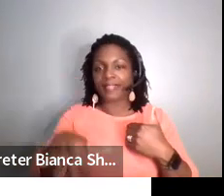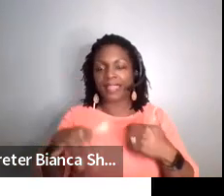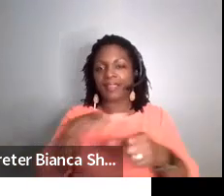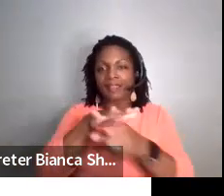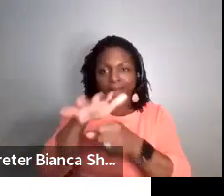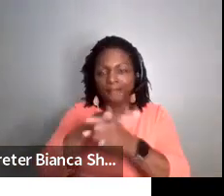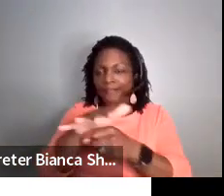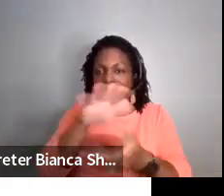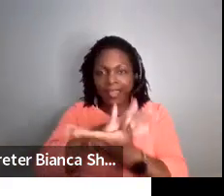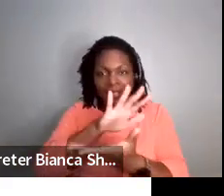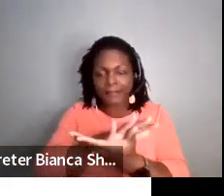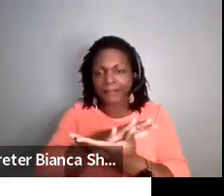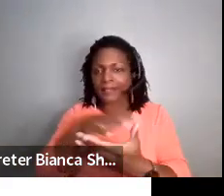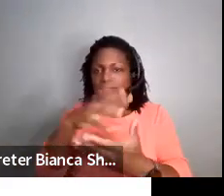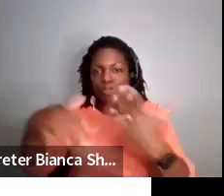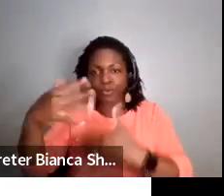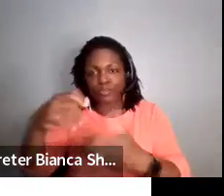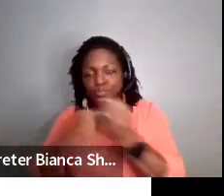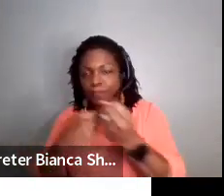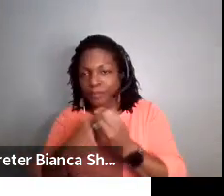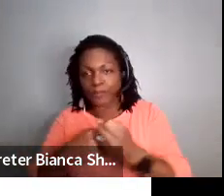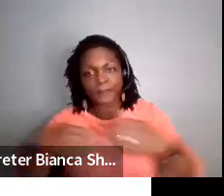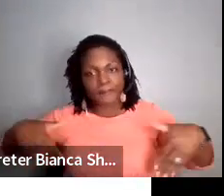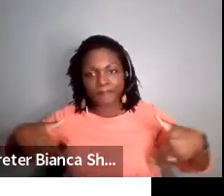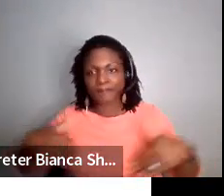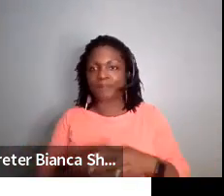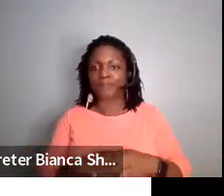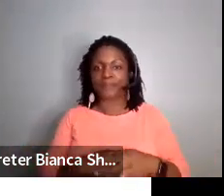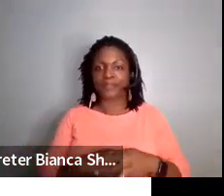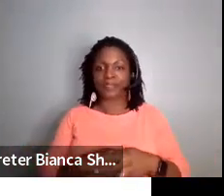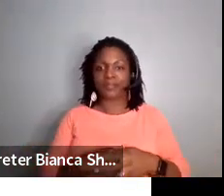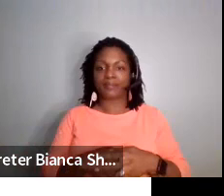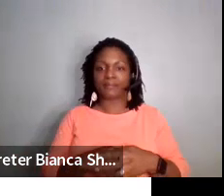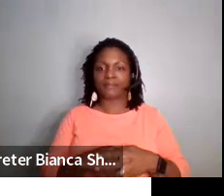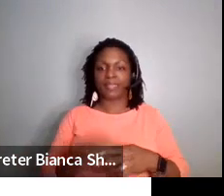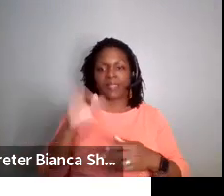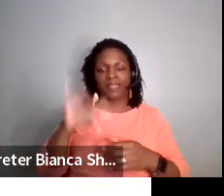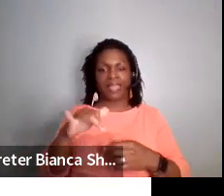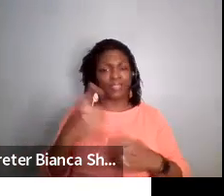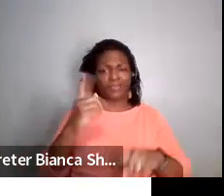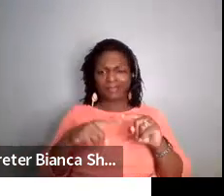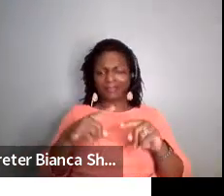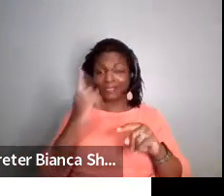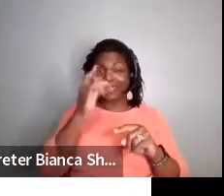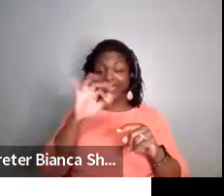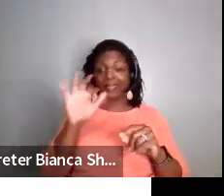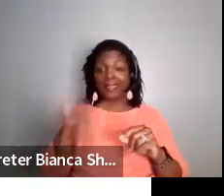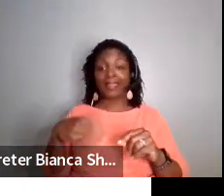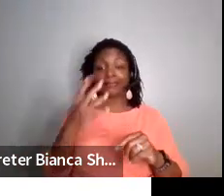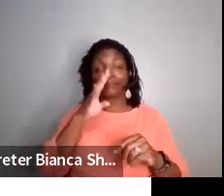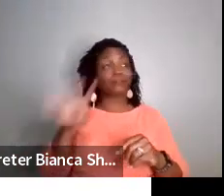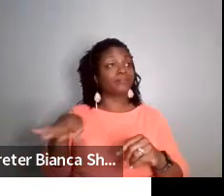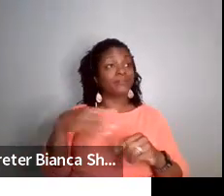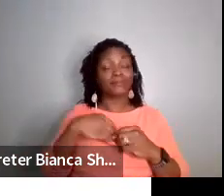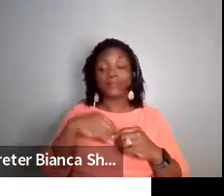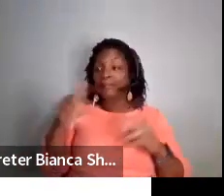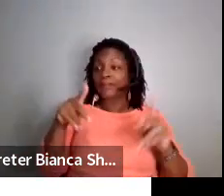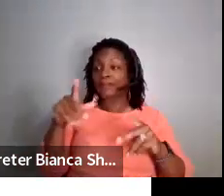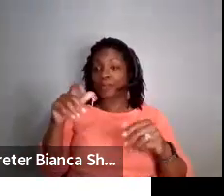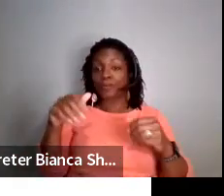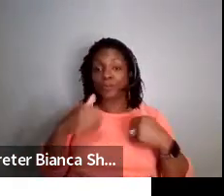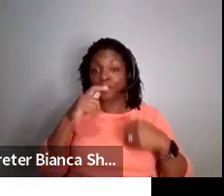And I should not be aware of this invisibility of students with disabilities until I began to teach a course.